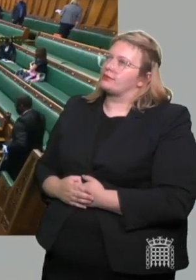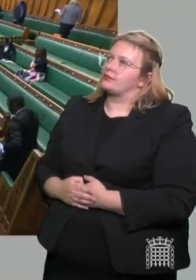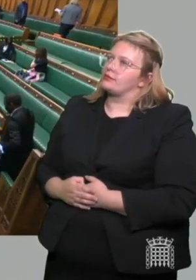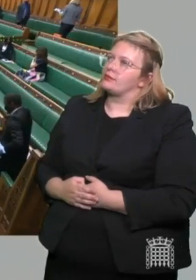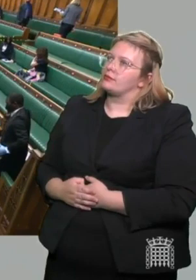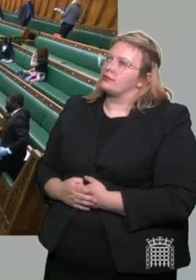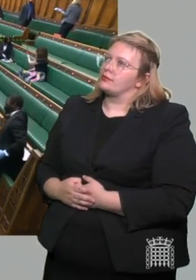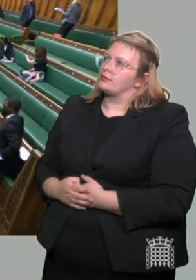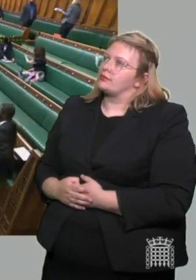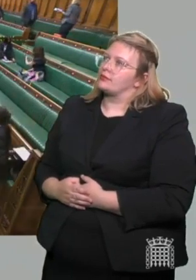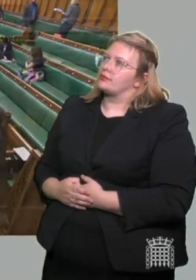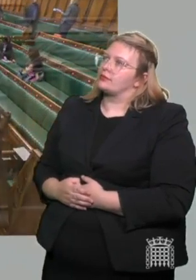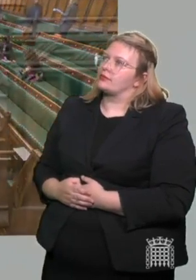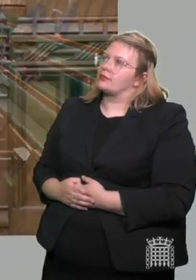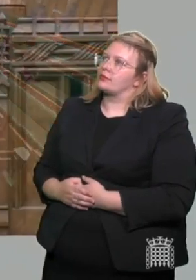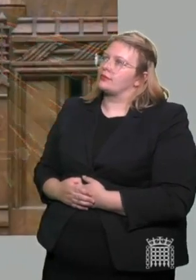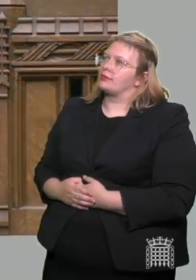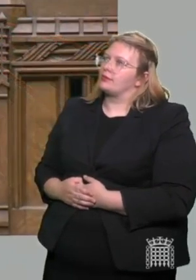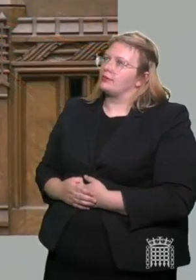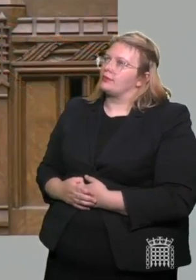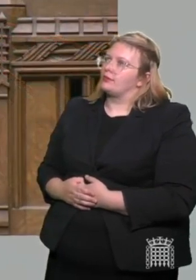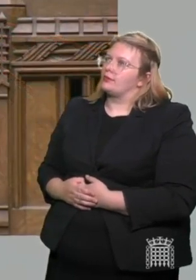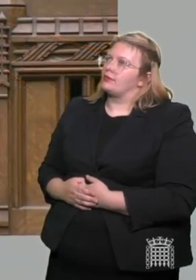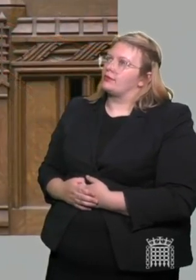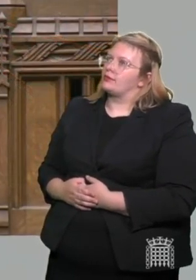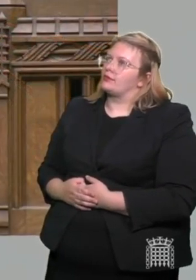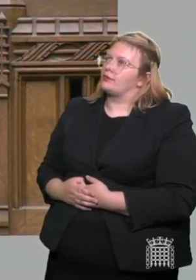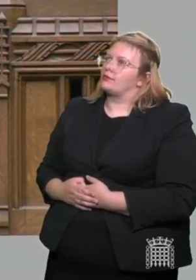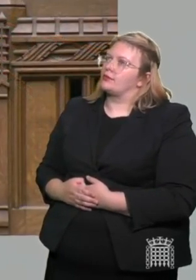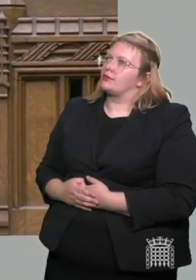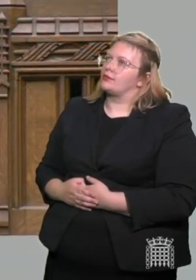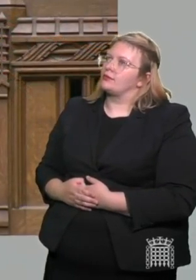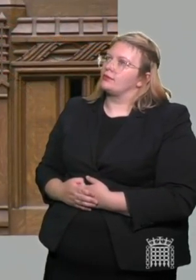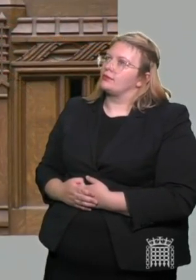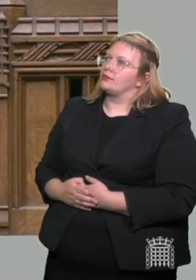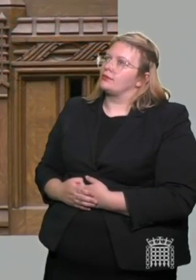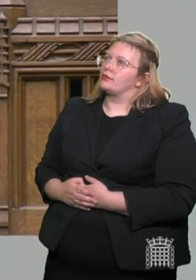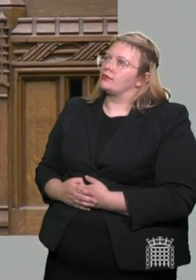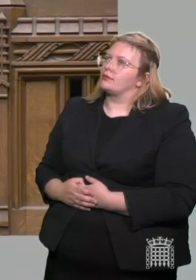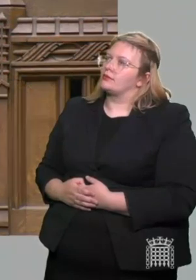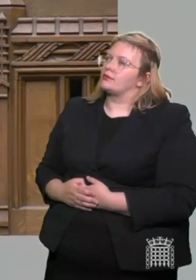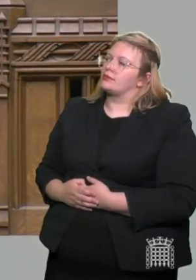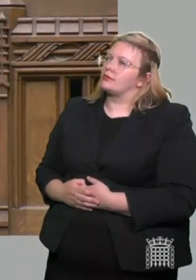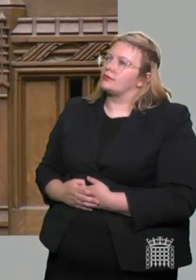12:36:00 Sitting suspended.